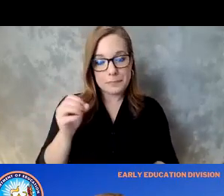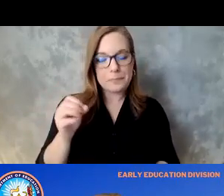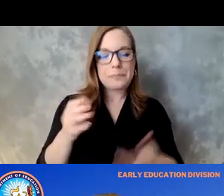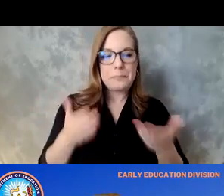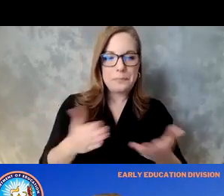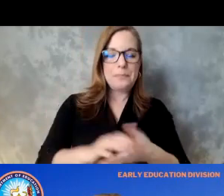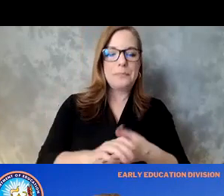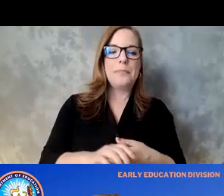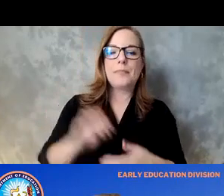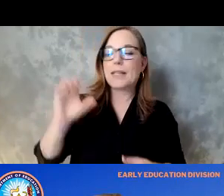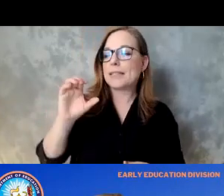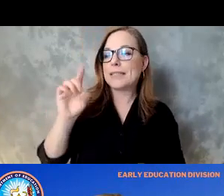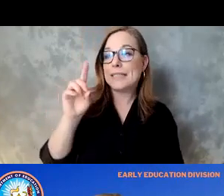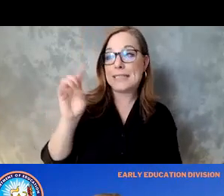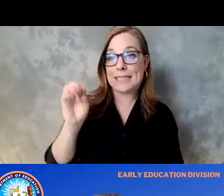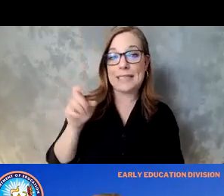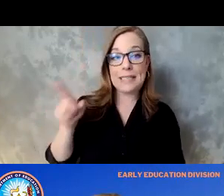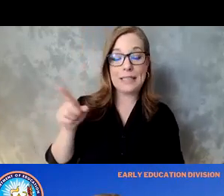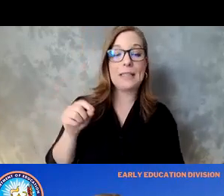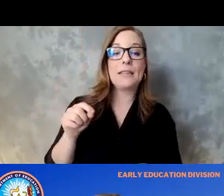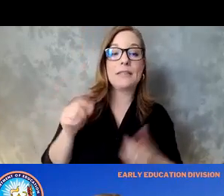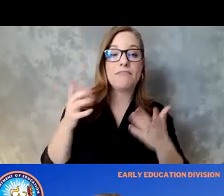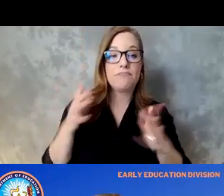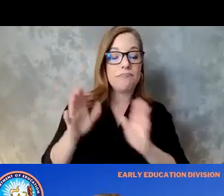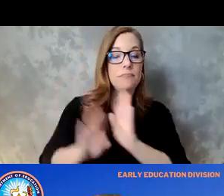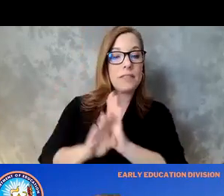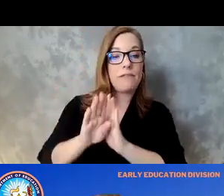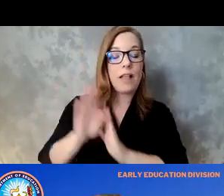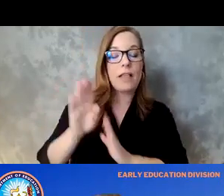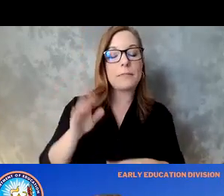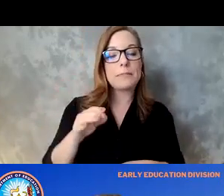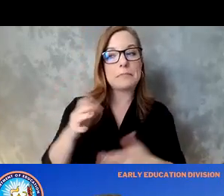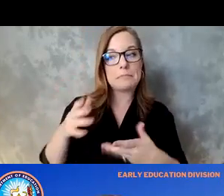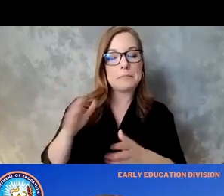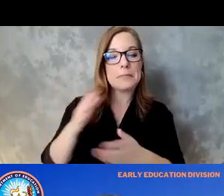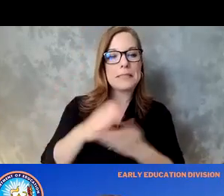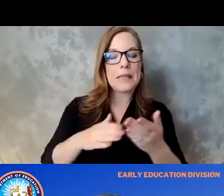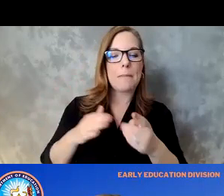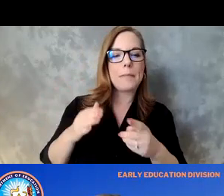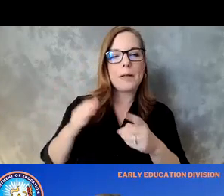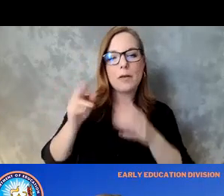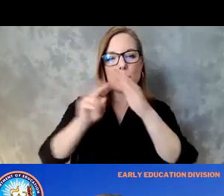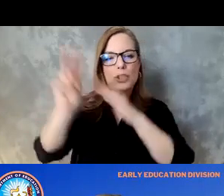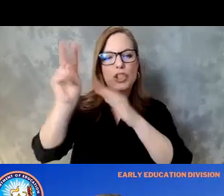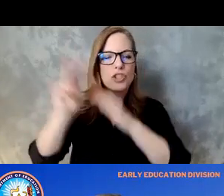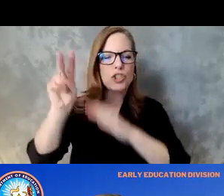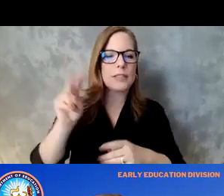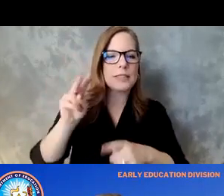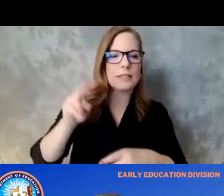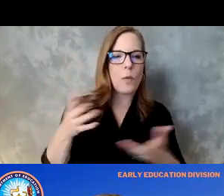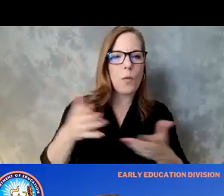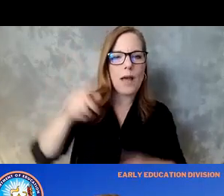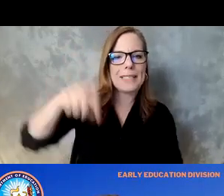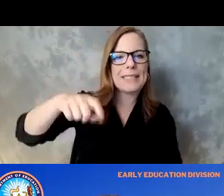the CDE has developed some projected needs an assessment. We've developed enrollment